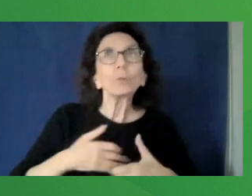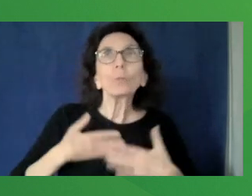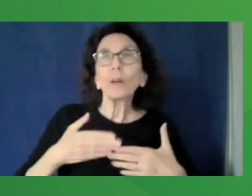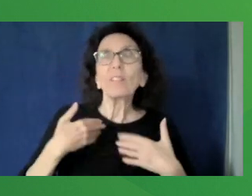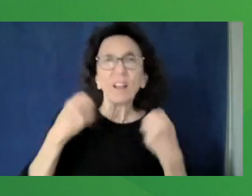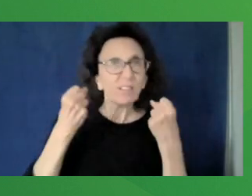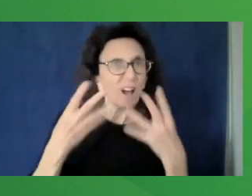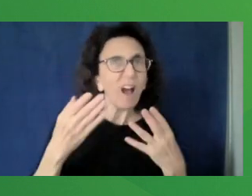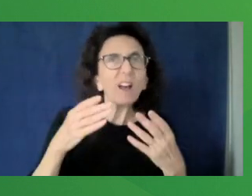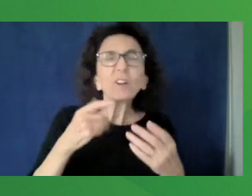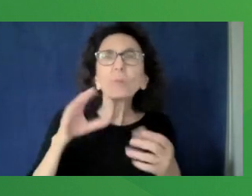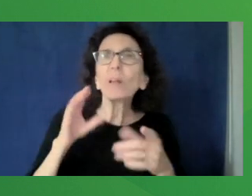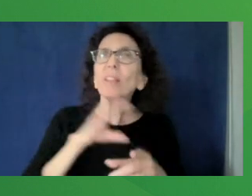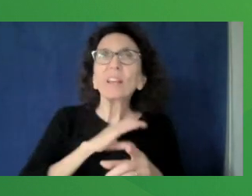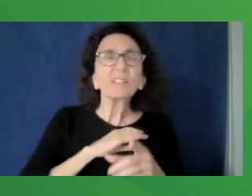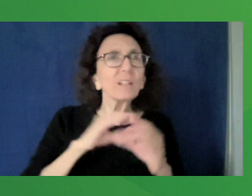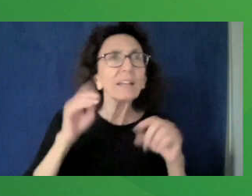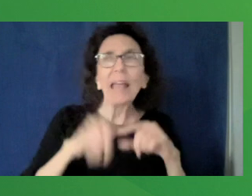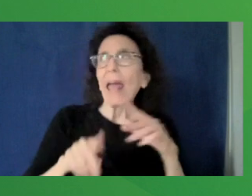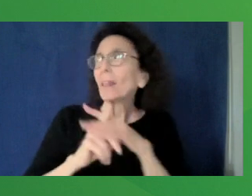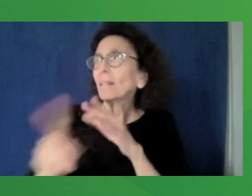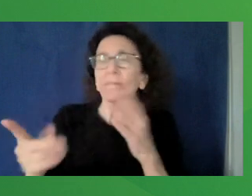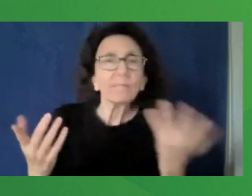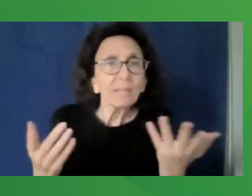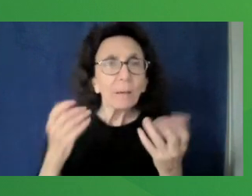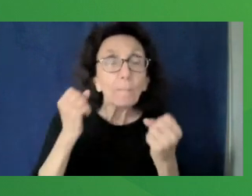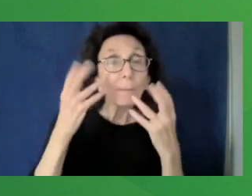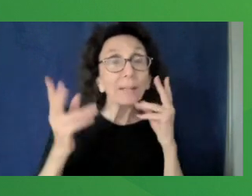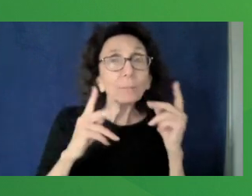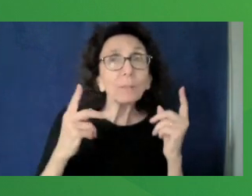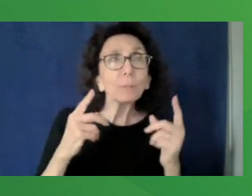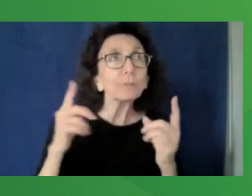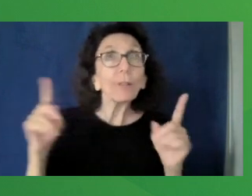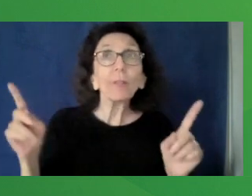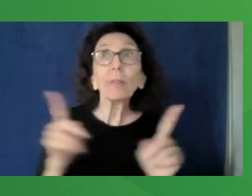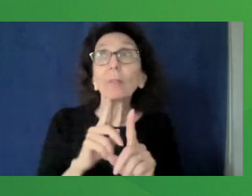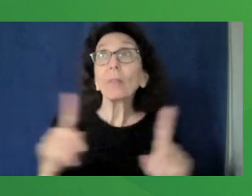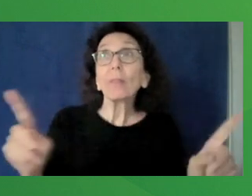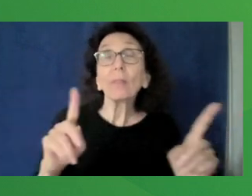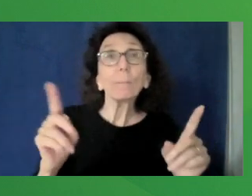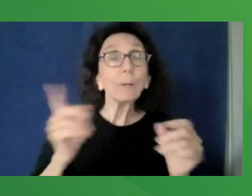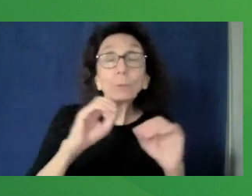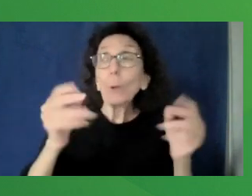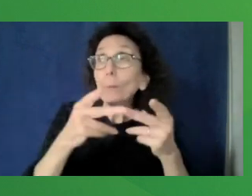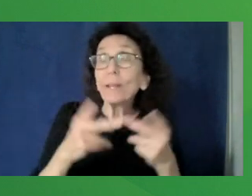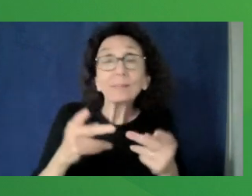nowhere to leave. A lot of people wandering, nowhere to stay. No playgrounds in the area,